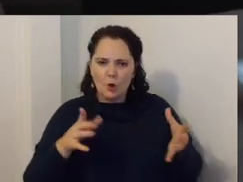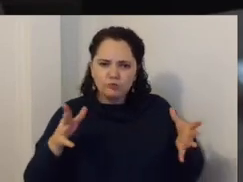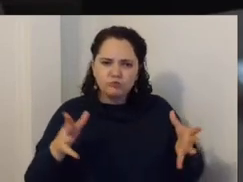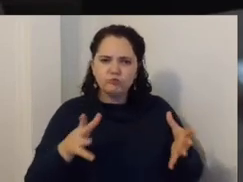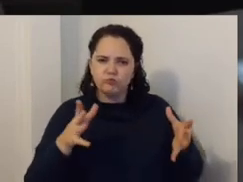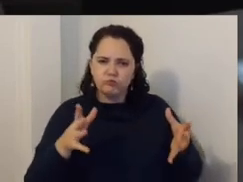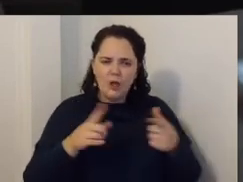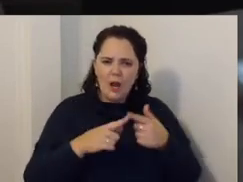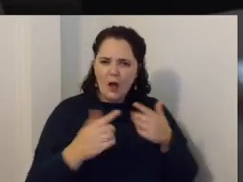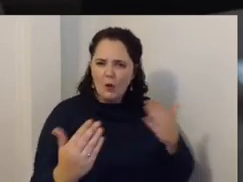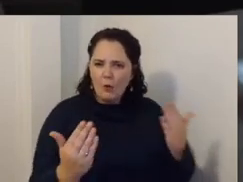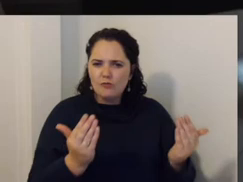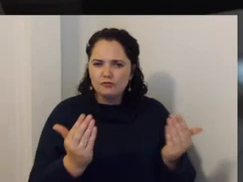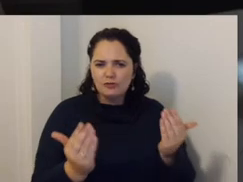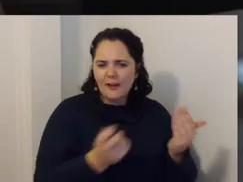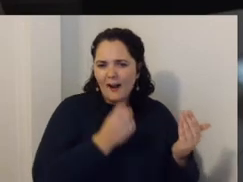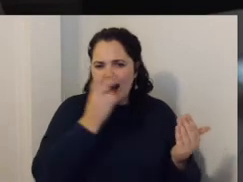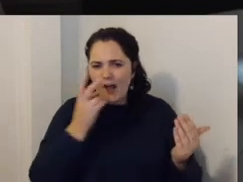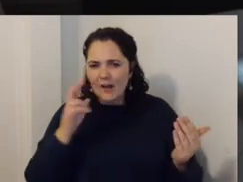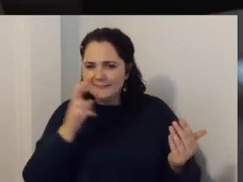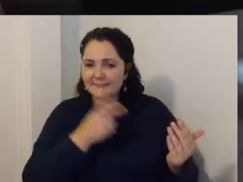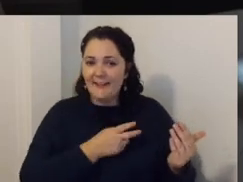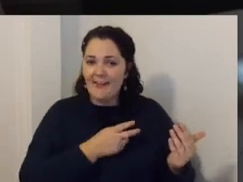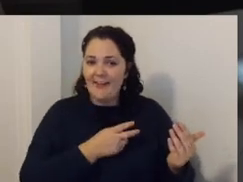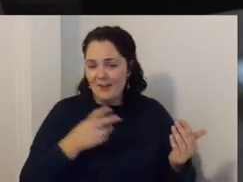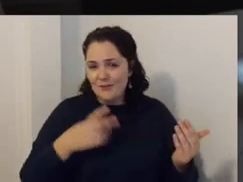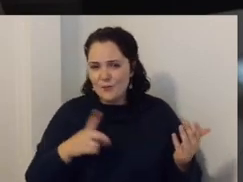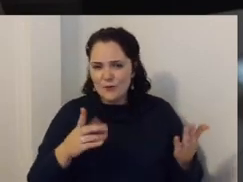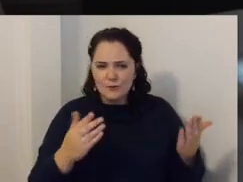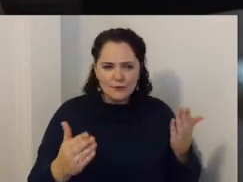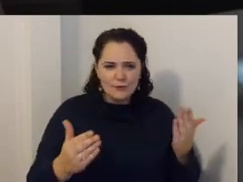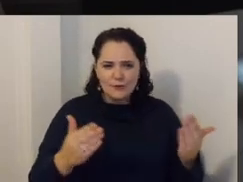strong contrast like right on the edges of your light and dark and where you want to